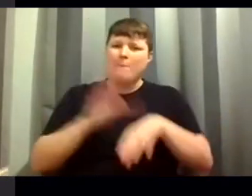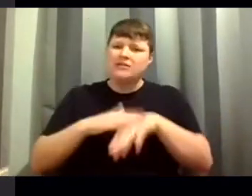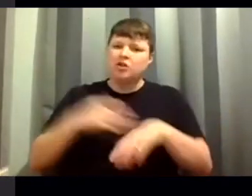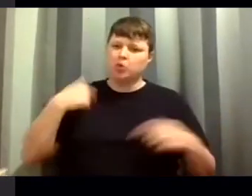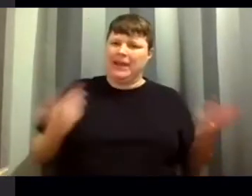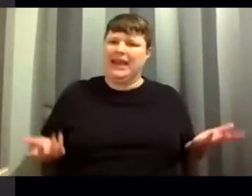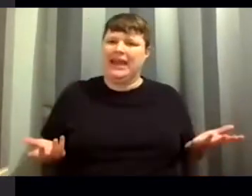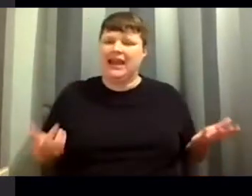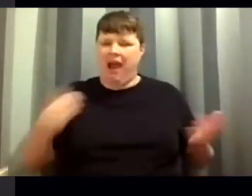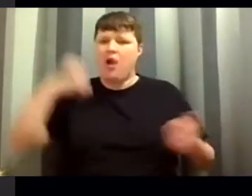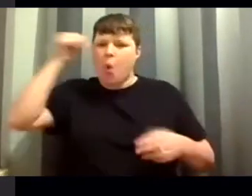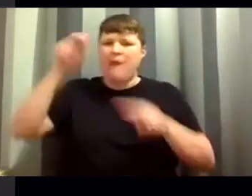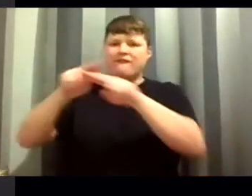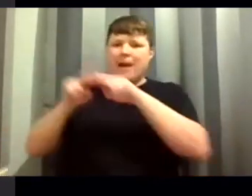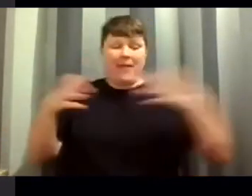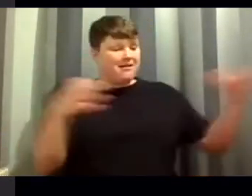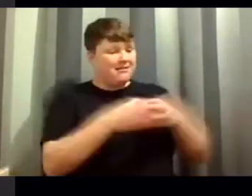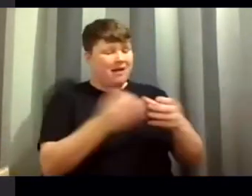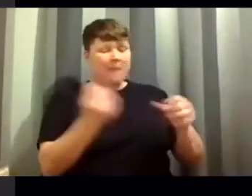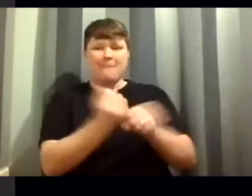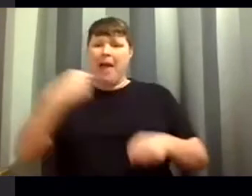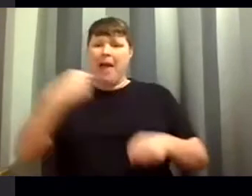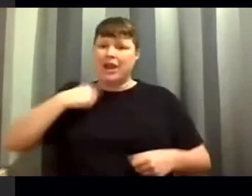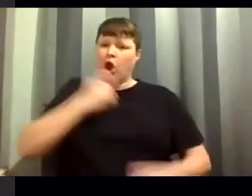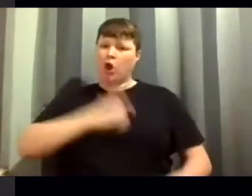If I'm accepted by who matters to me then, if they're not